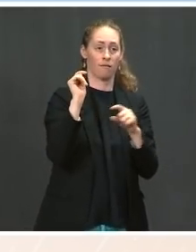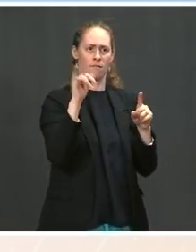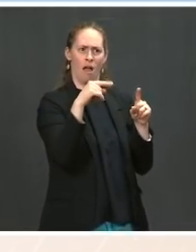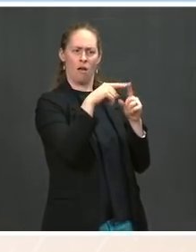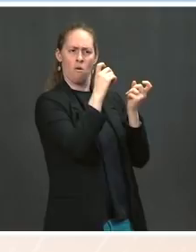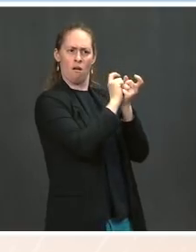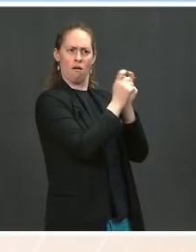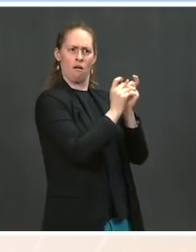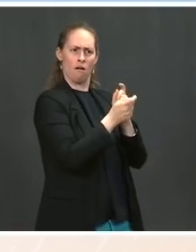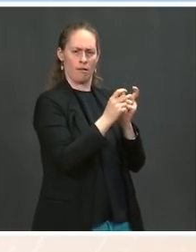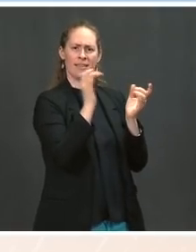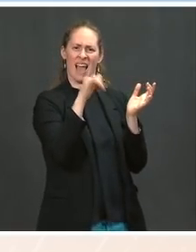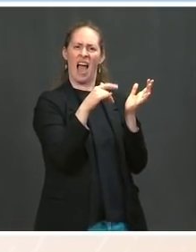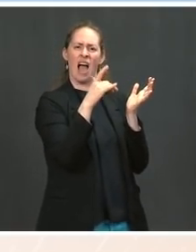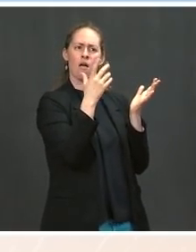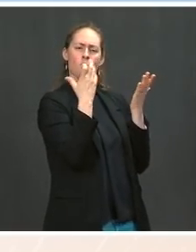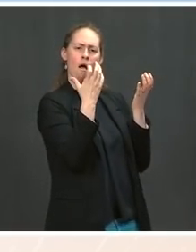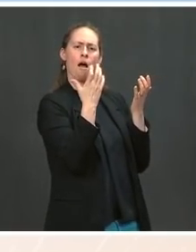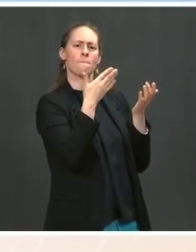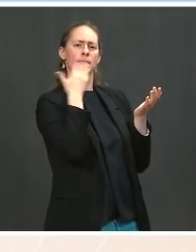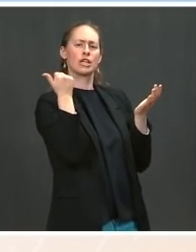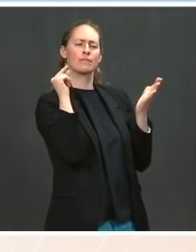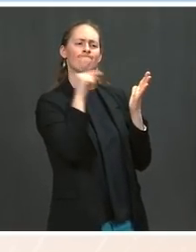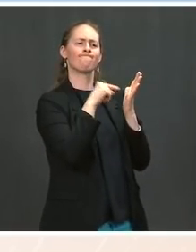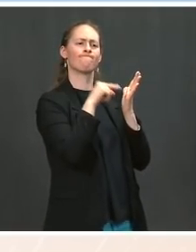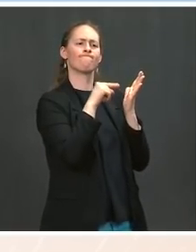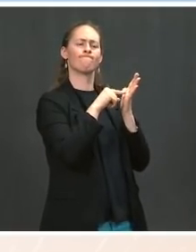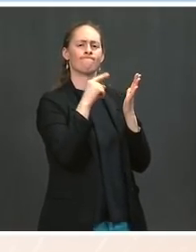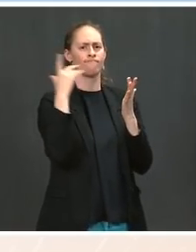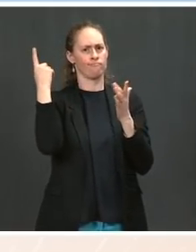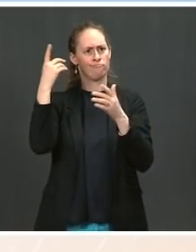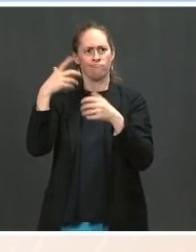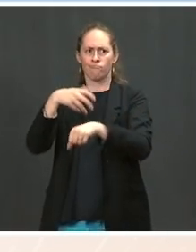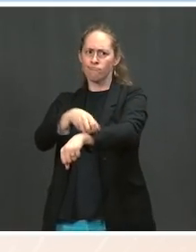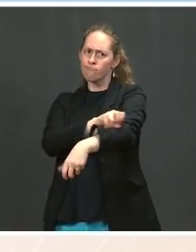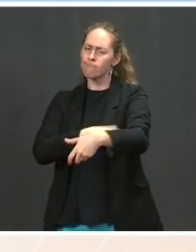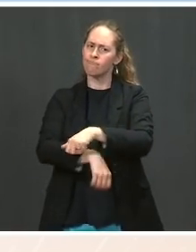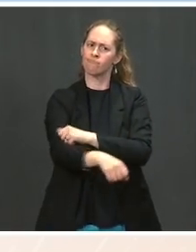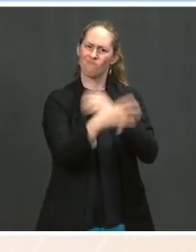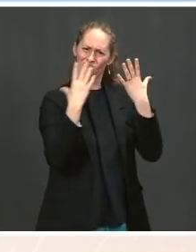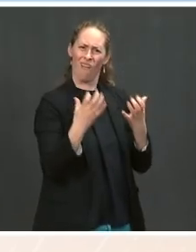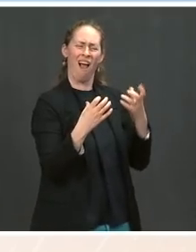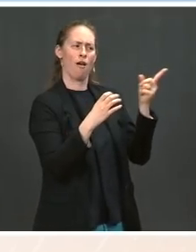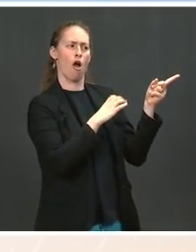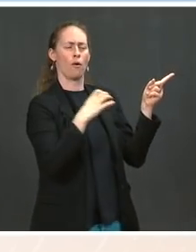that he supports and he is eager for Congress to move forward on. The Press: And I know there's lots on your legislative plate --